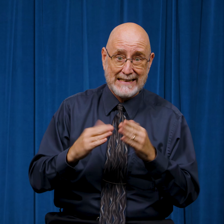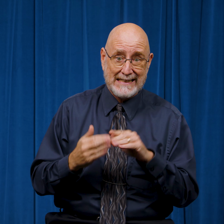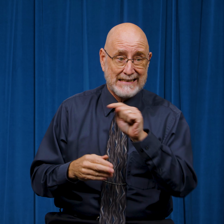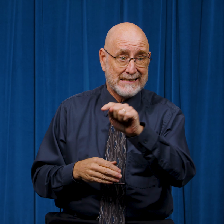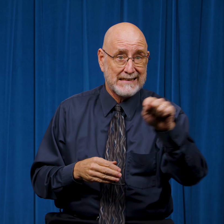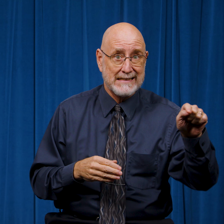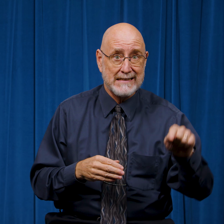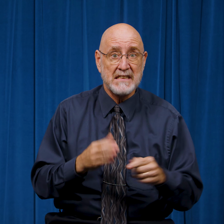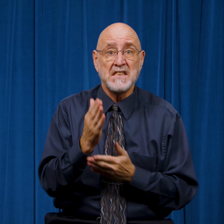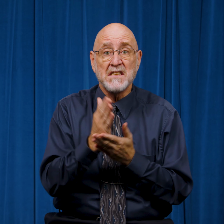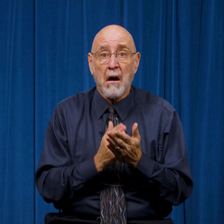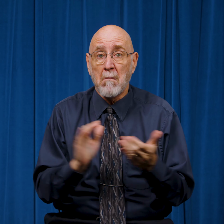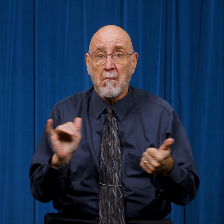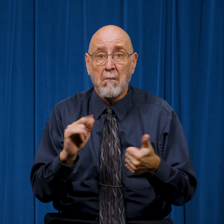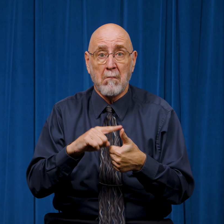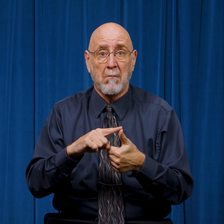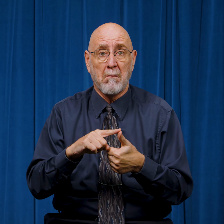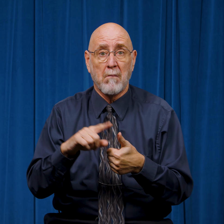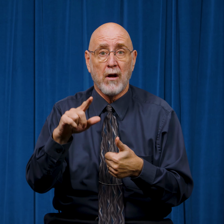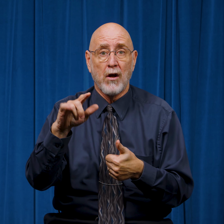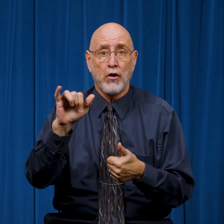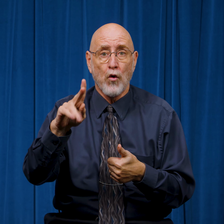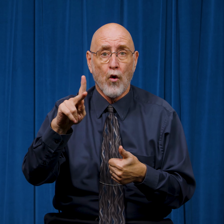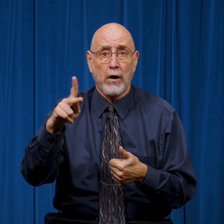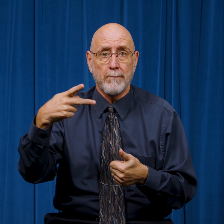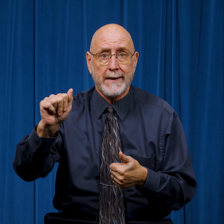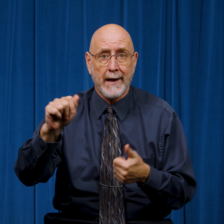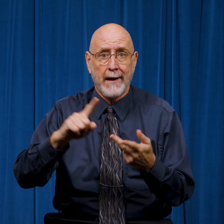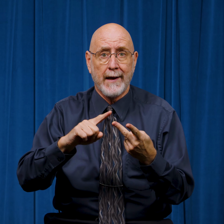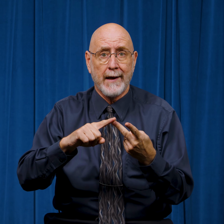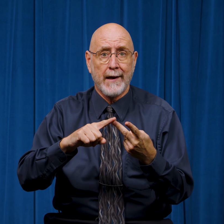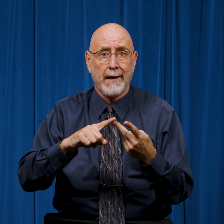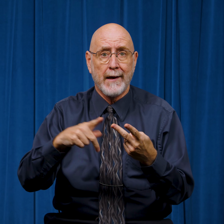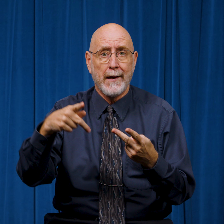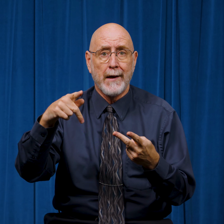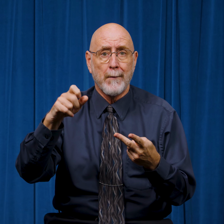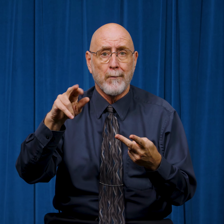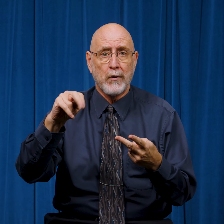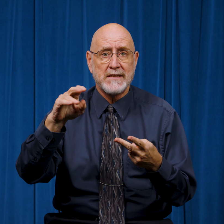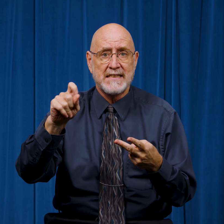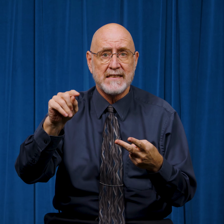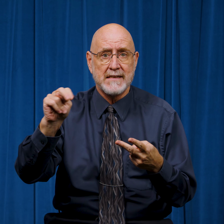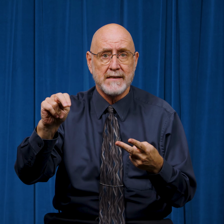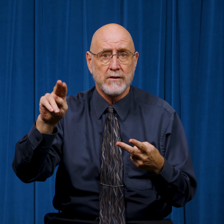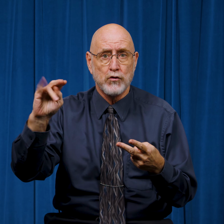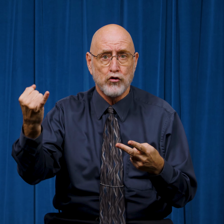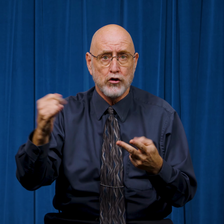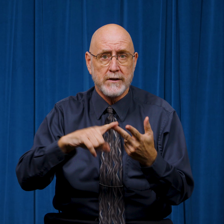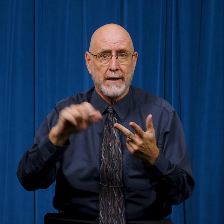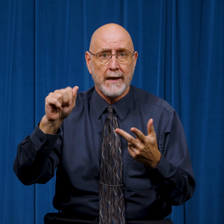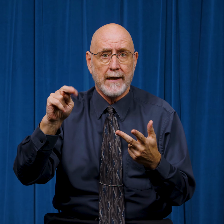Some of these cities include York, Pennsylvania, Princeton, New Jersey, Annapolis, Maryland,